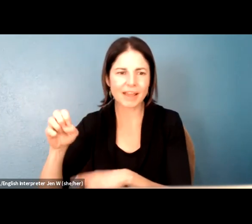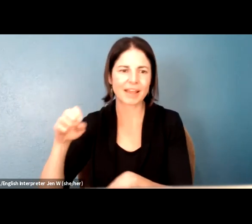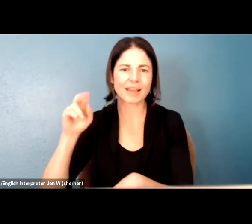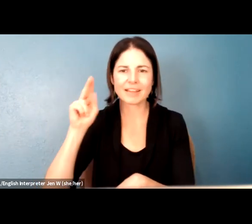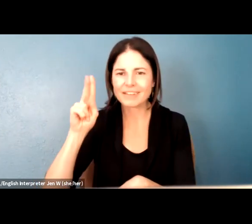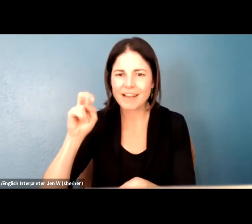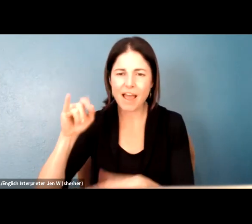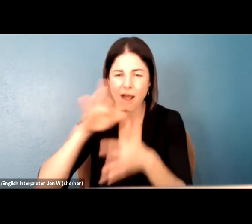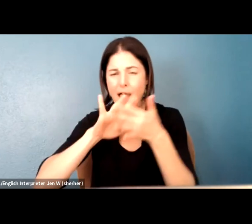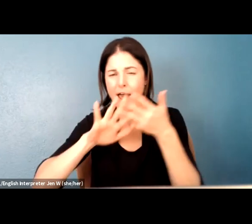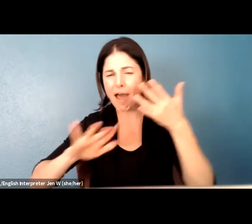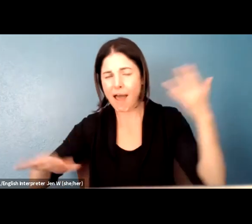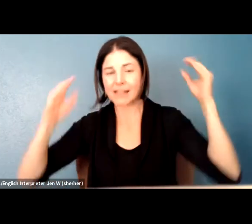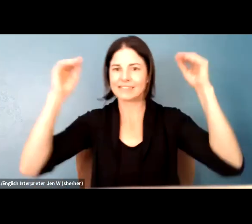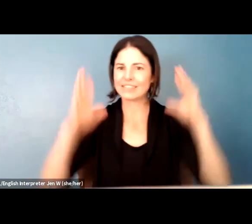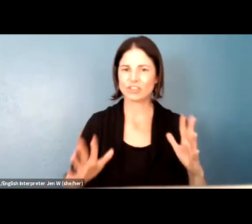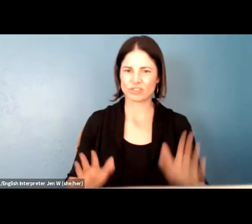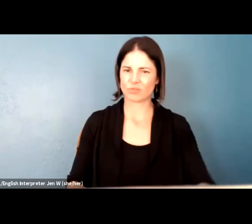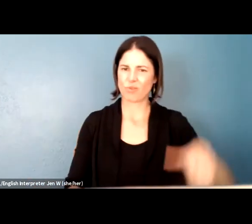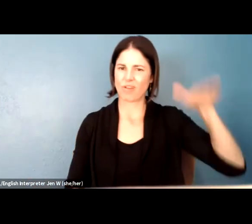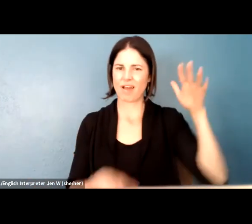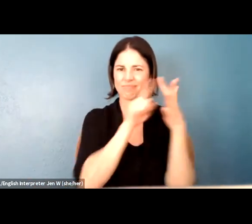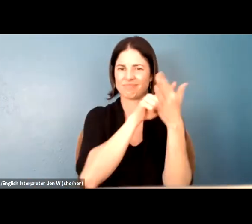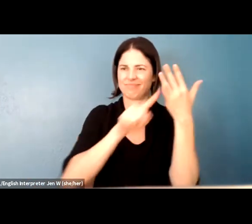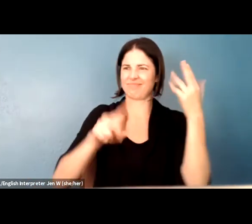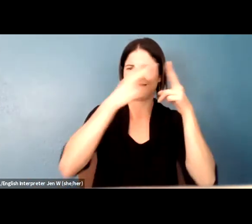few of our teachers, and both of us are still striving to